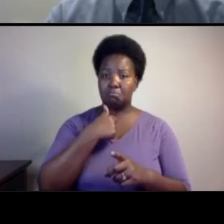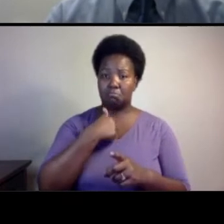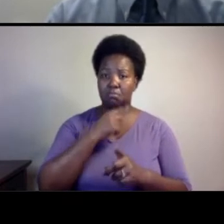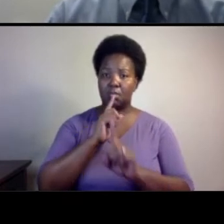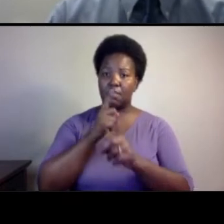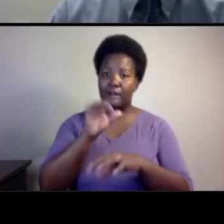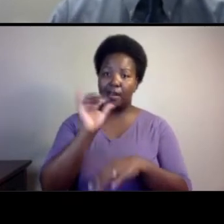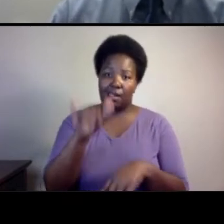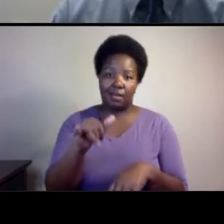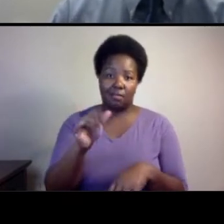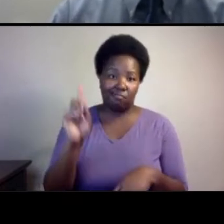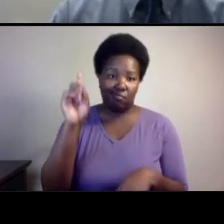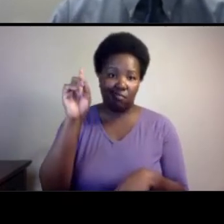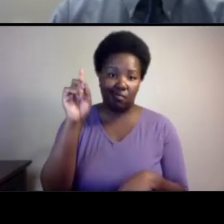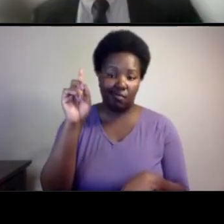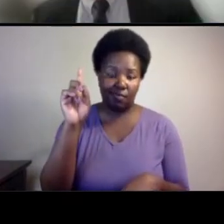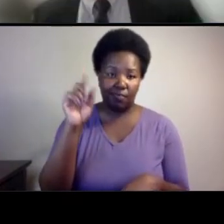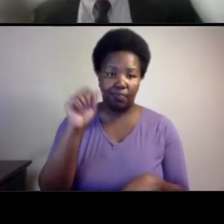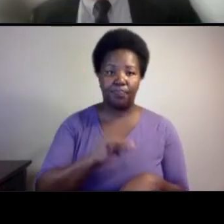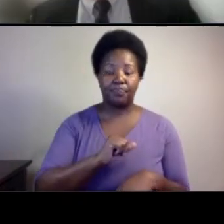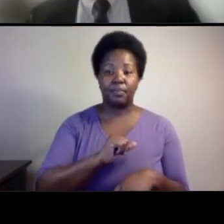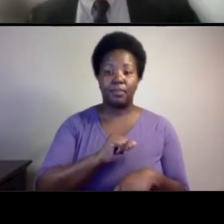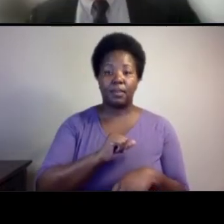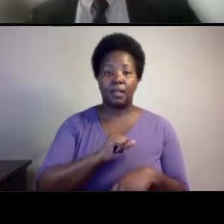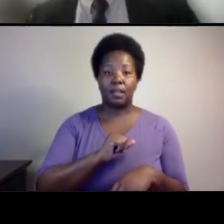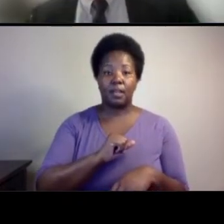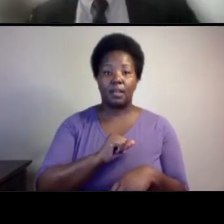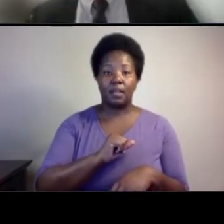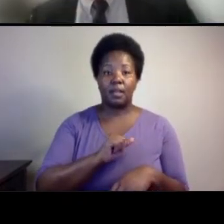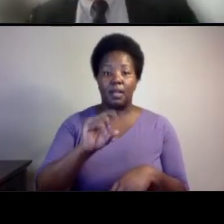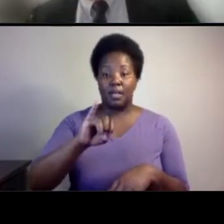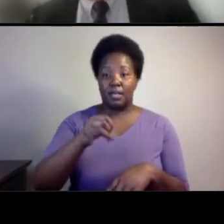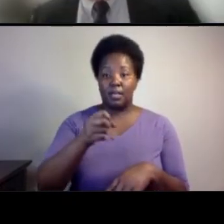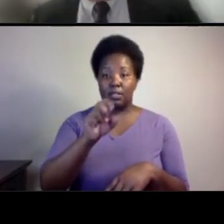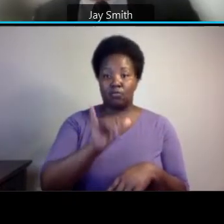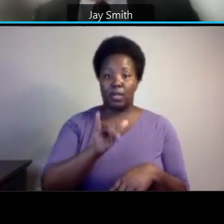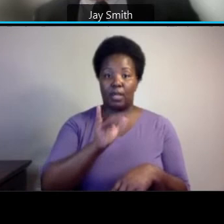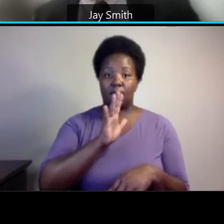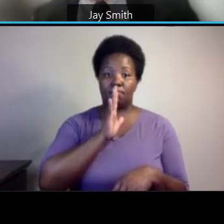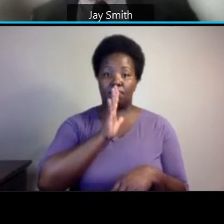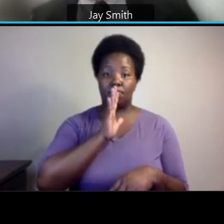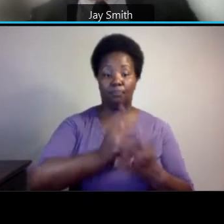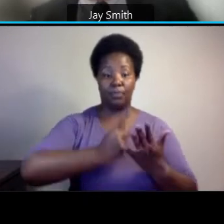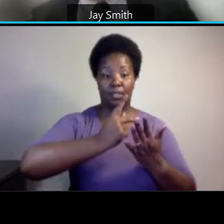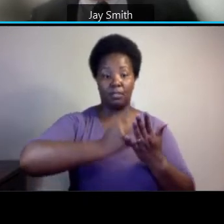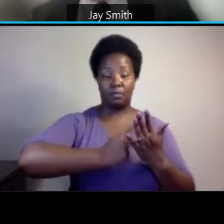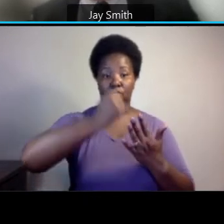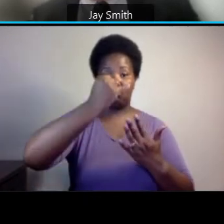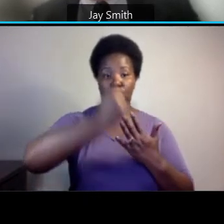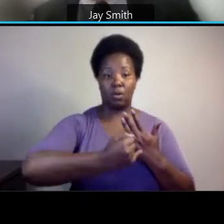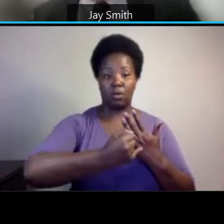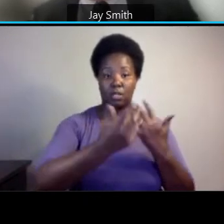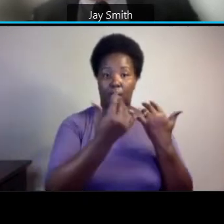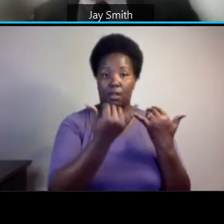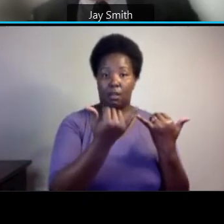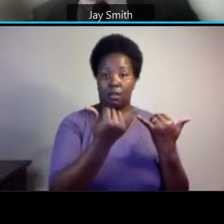um the project isn't the intent of the project as mentioned is not to increase uh the